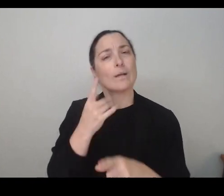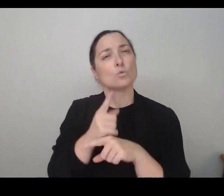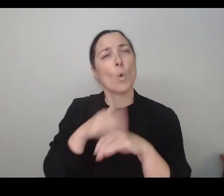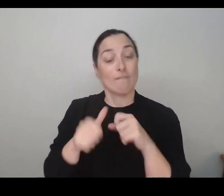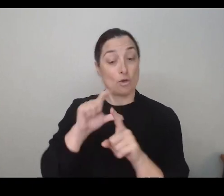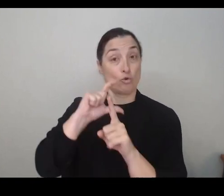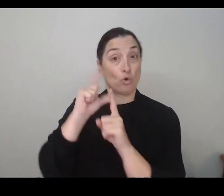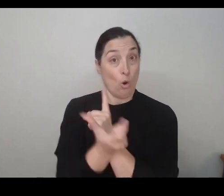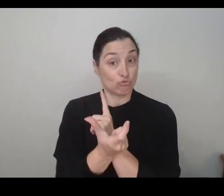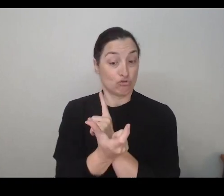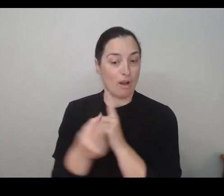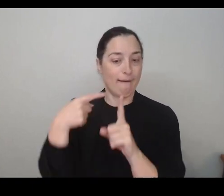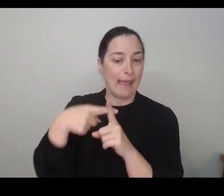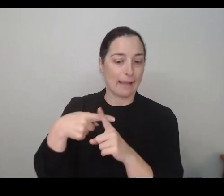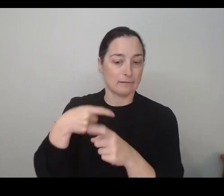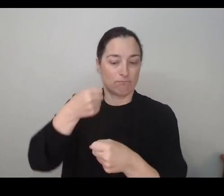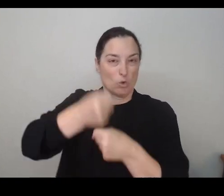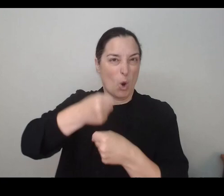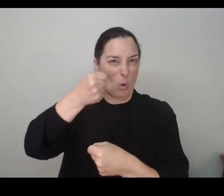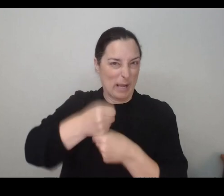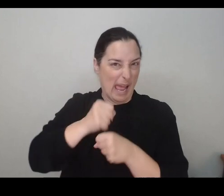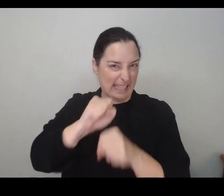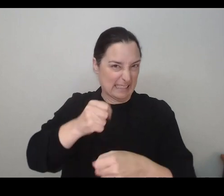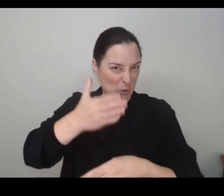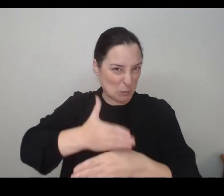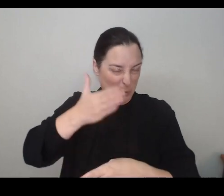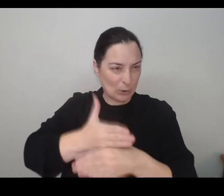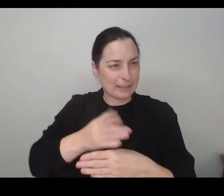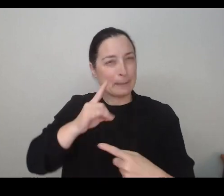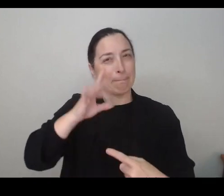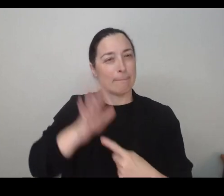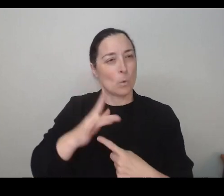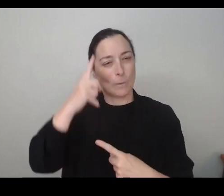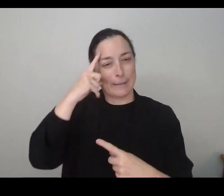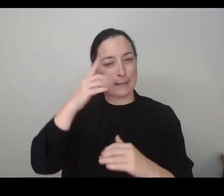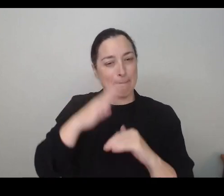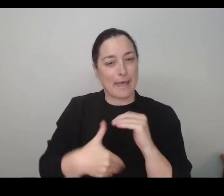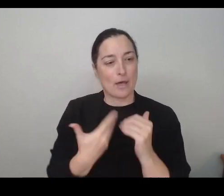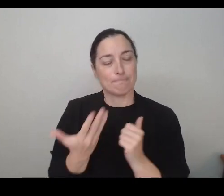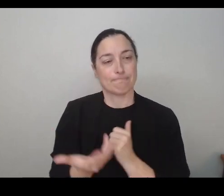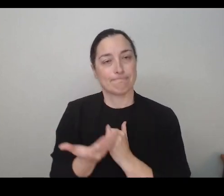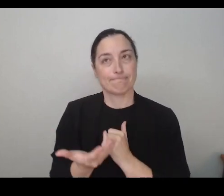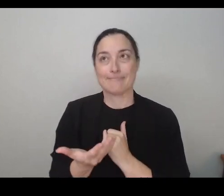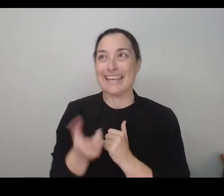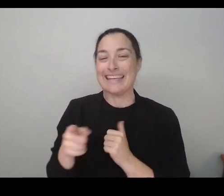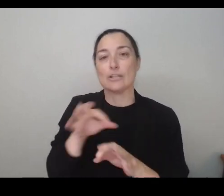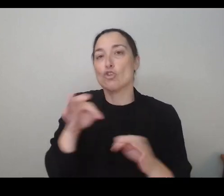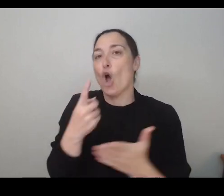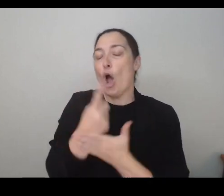is important to consider that culture for him was not only objects, for example,